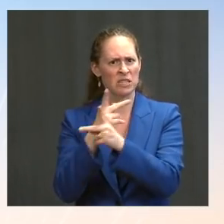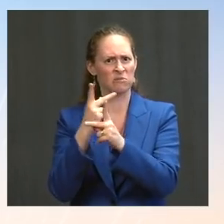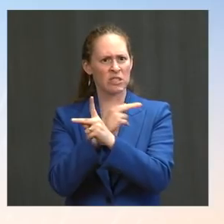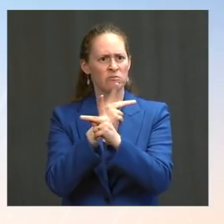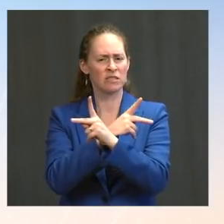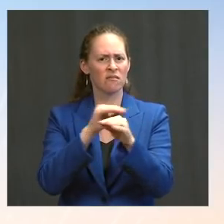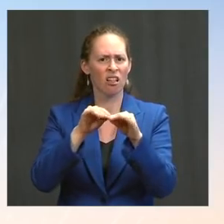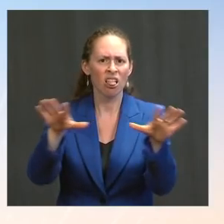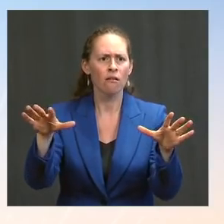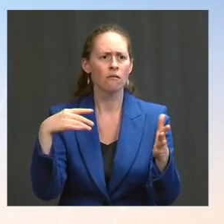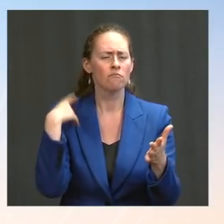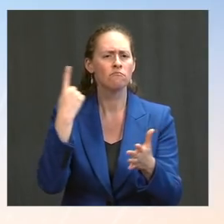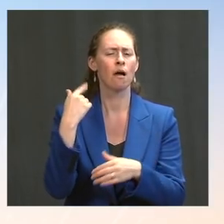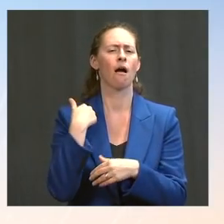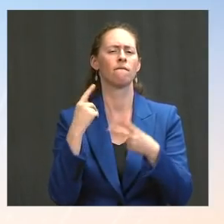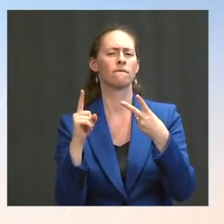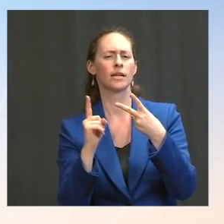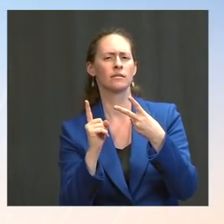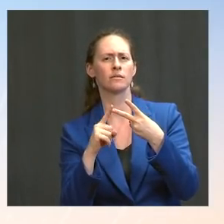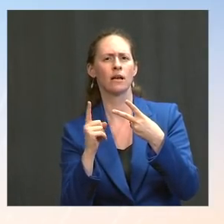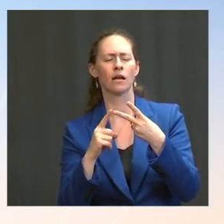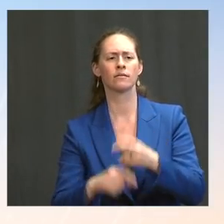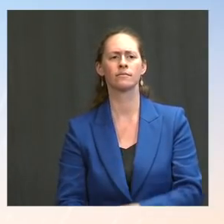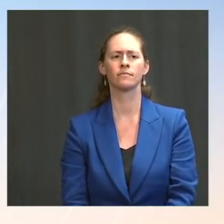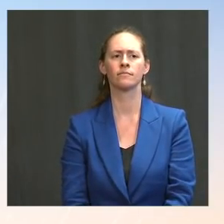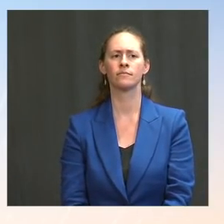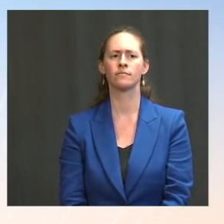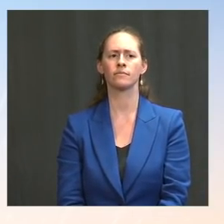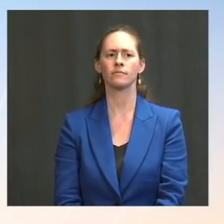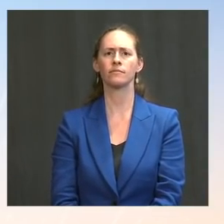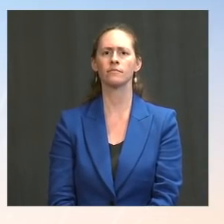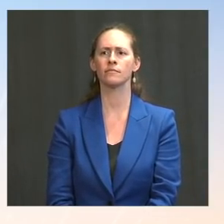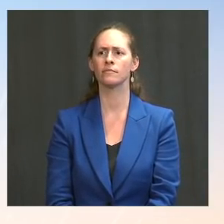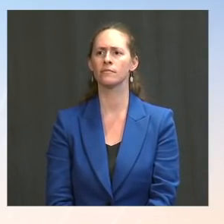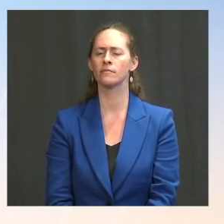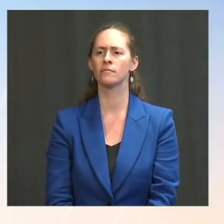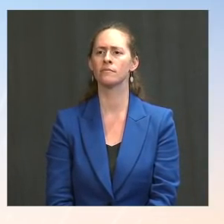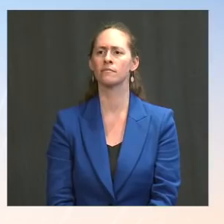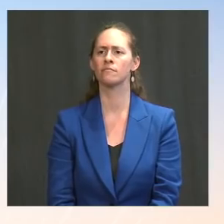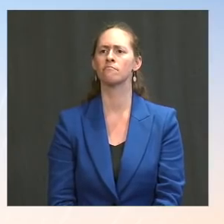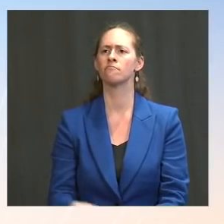The Press: And could you speak to the broader concern that the administration might have about the Midwest as a region?